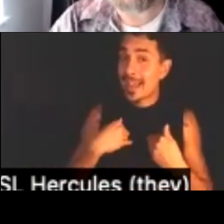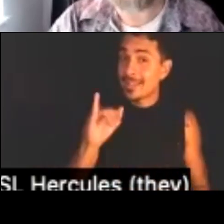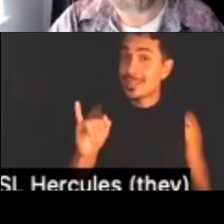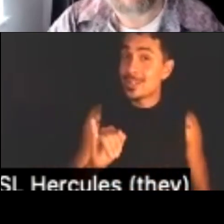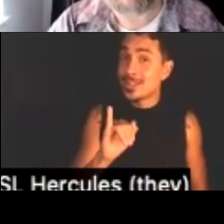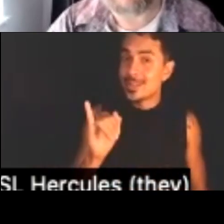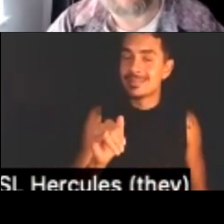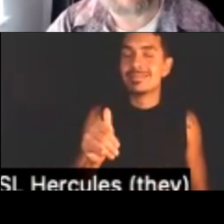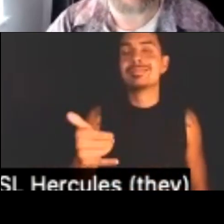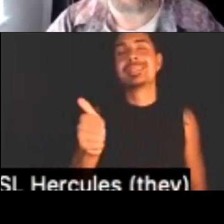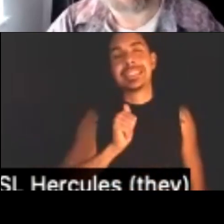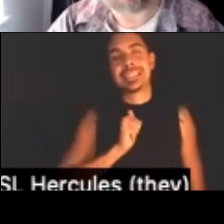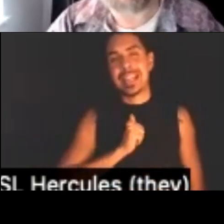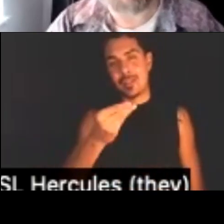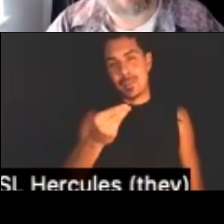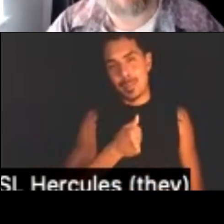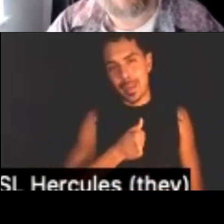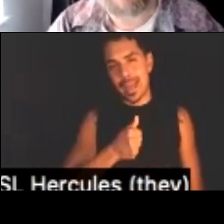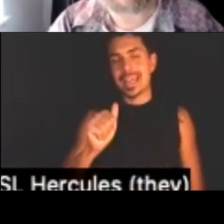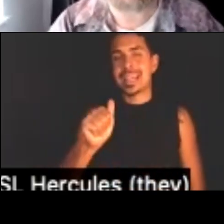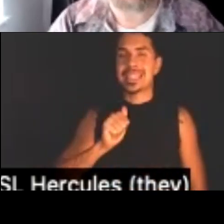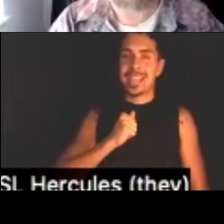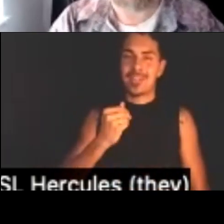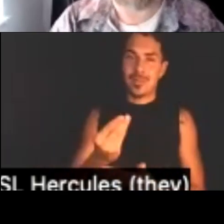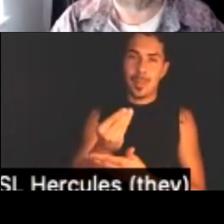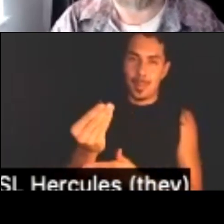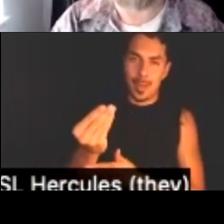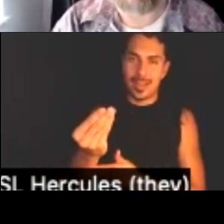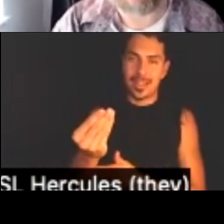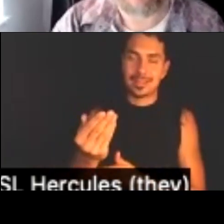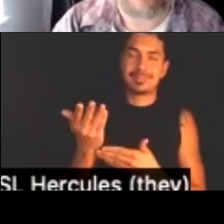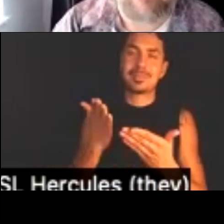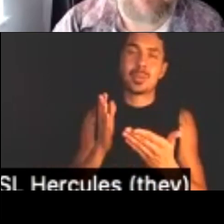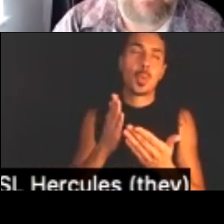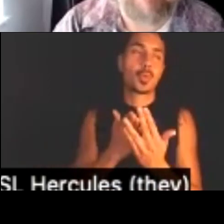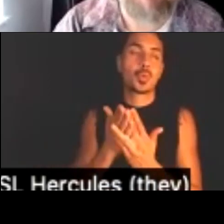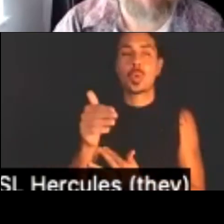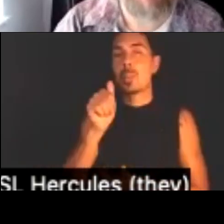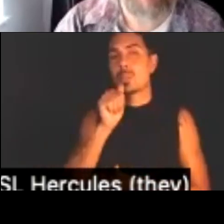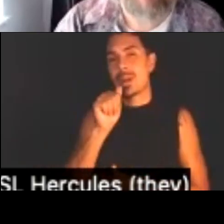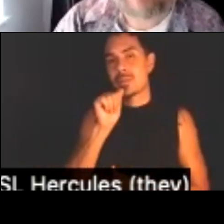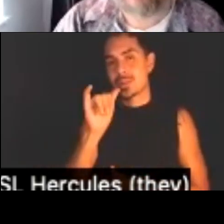self bought insurance through the marketplace or through a private insurance company.